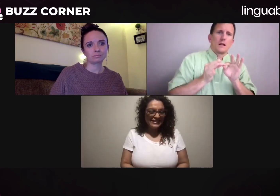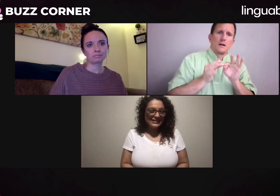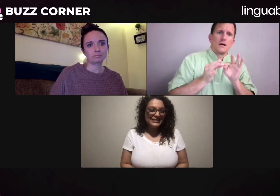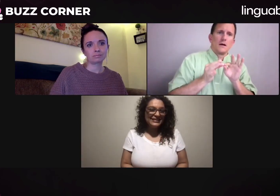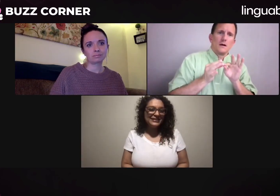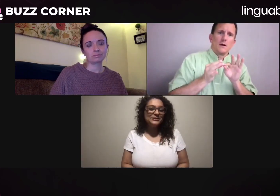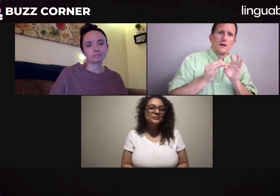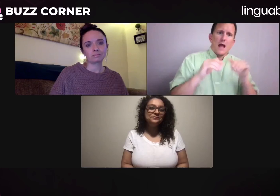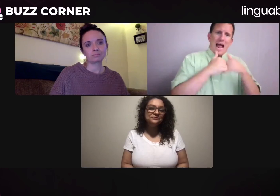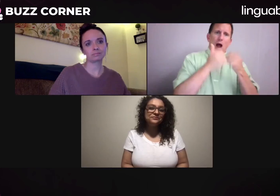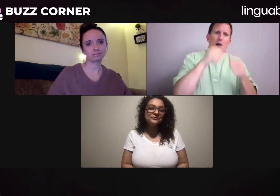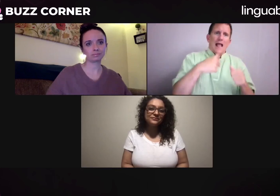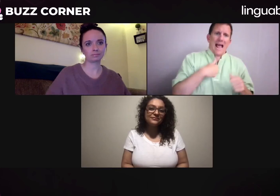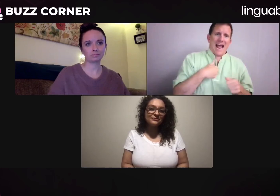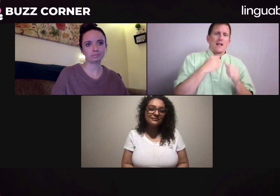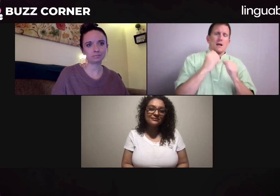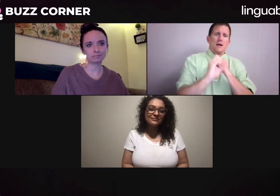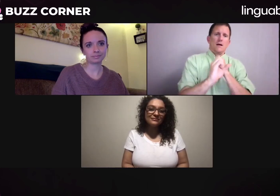How can I convey that?